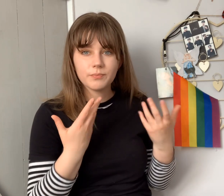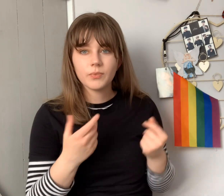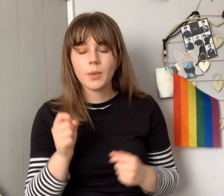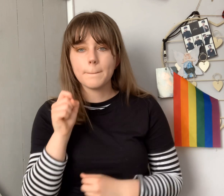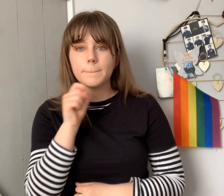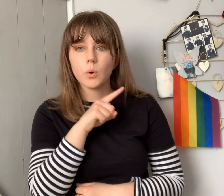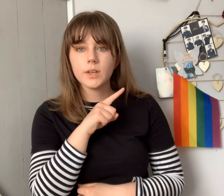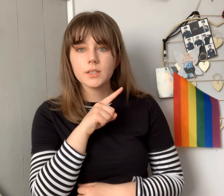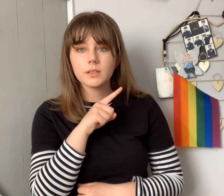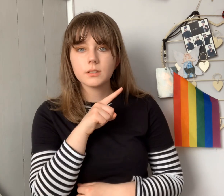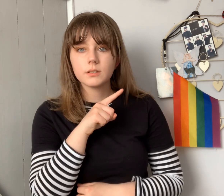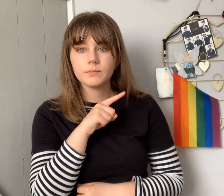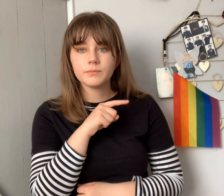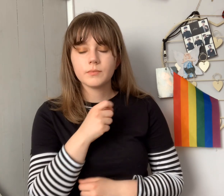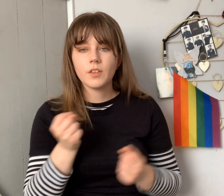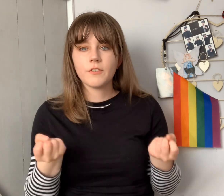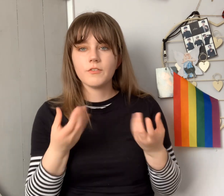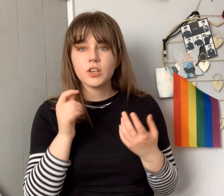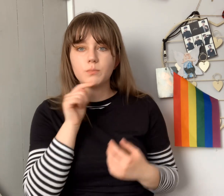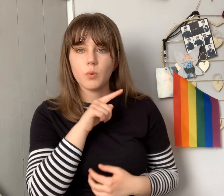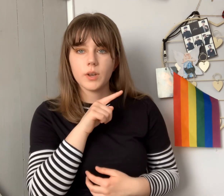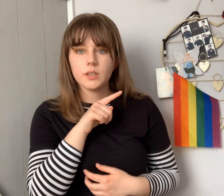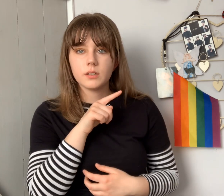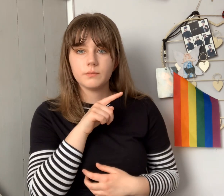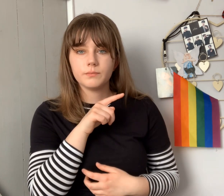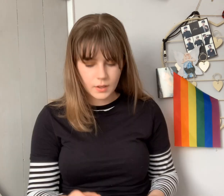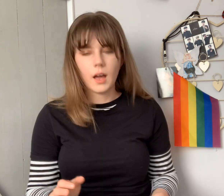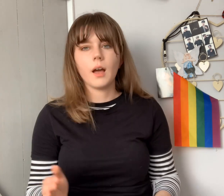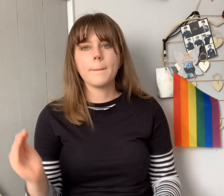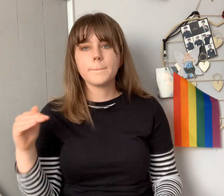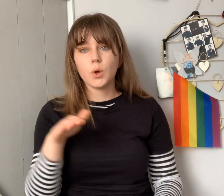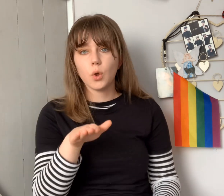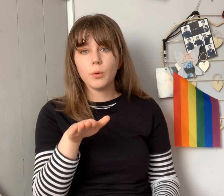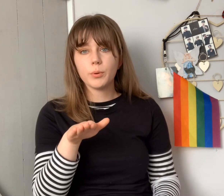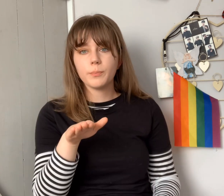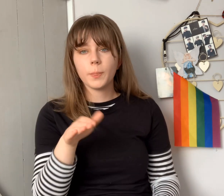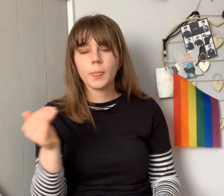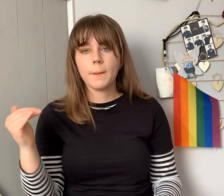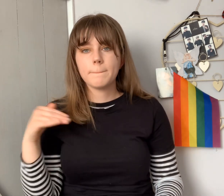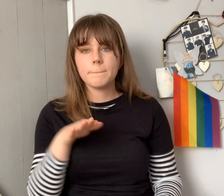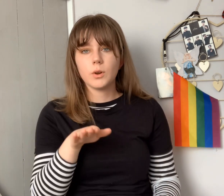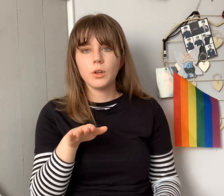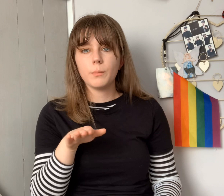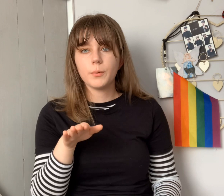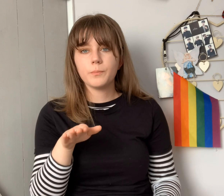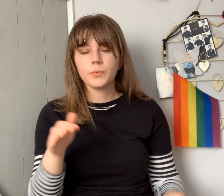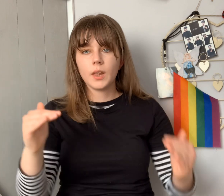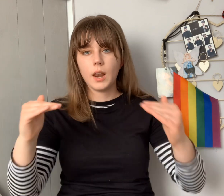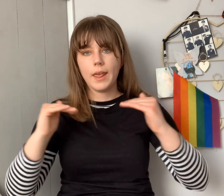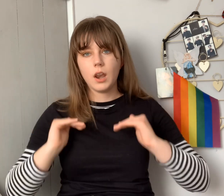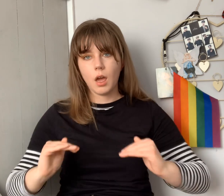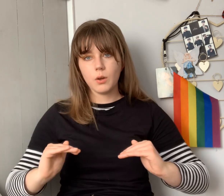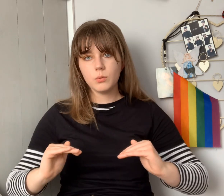"Boys" "fresh boys" Ah "pull up, lay low"